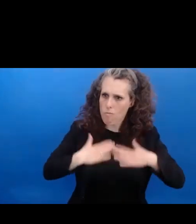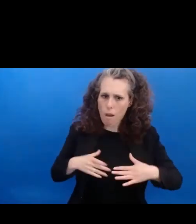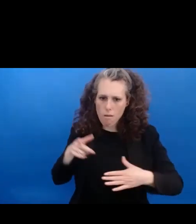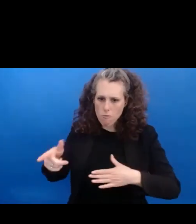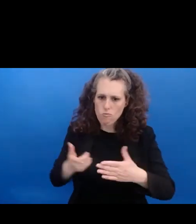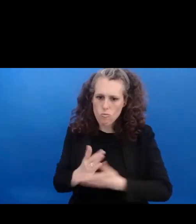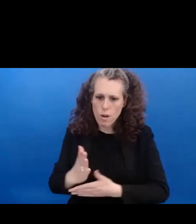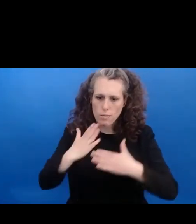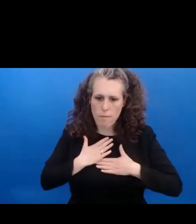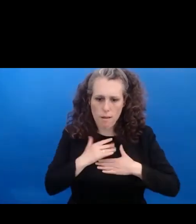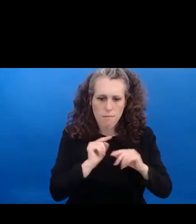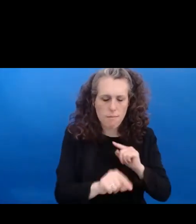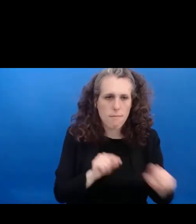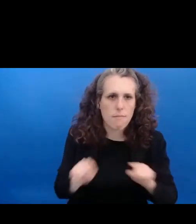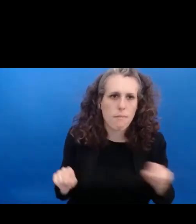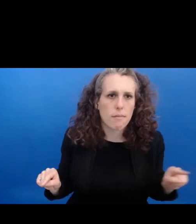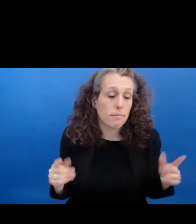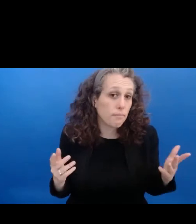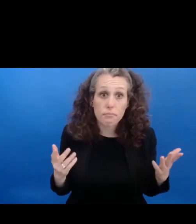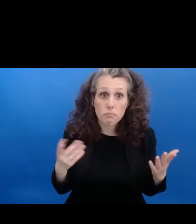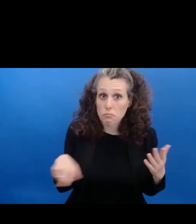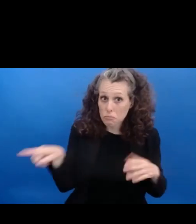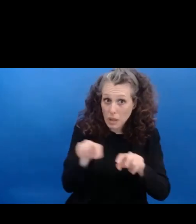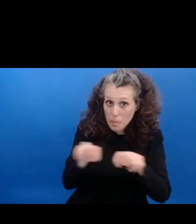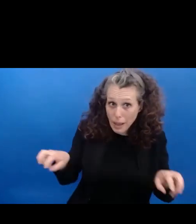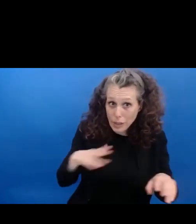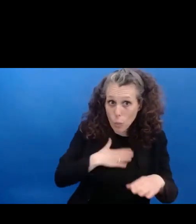um so if any if any panelists would like to respond to that statement